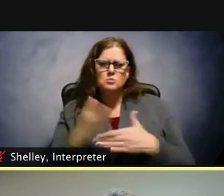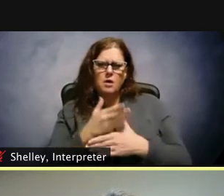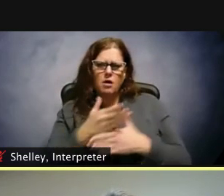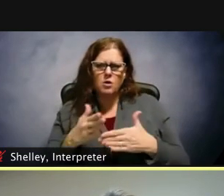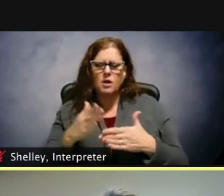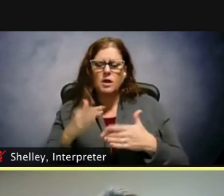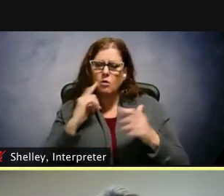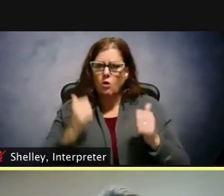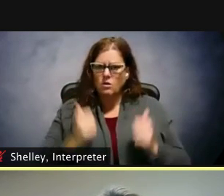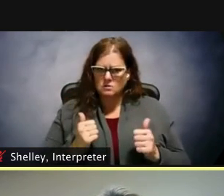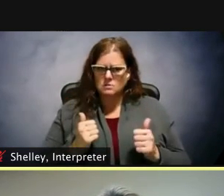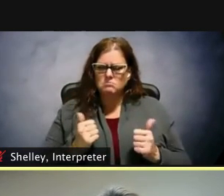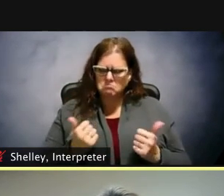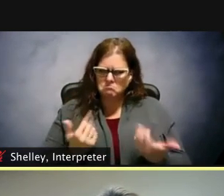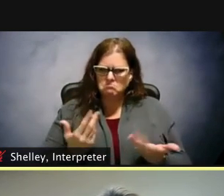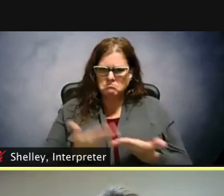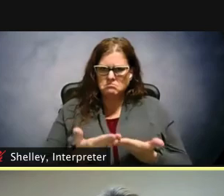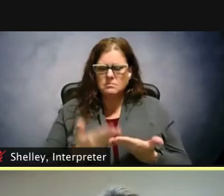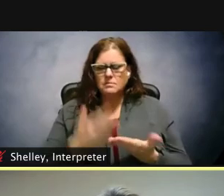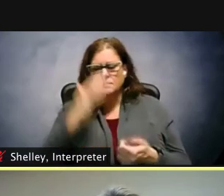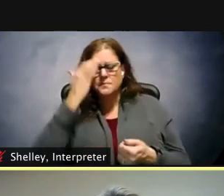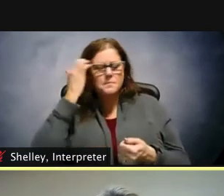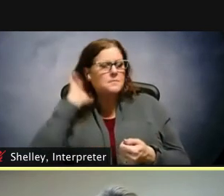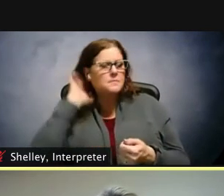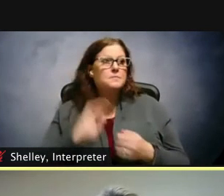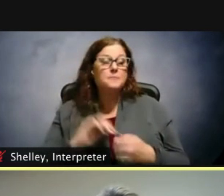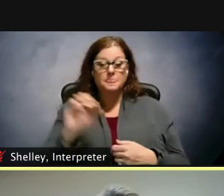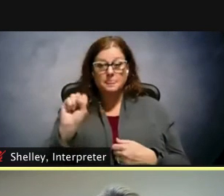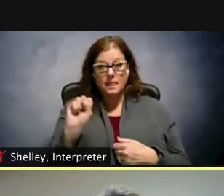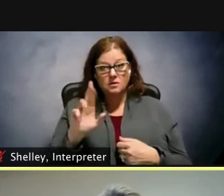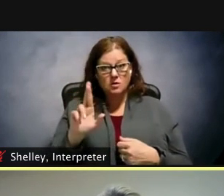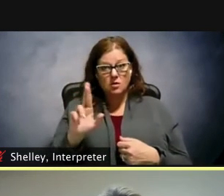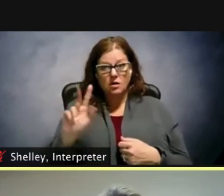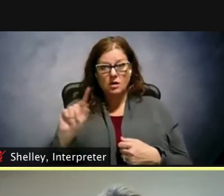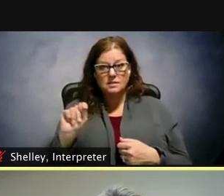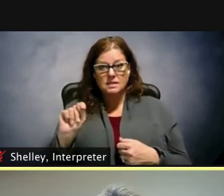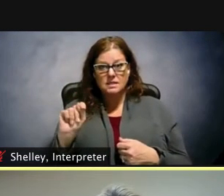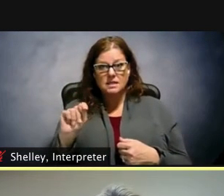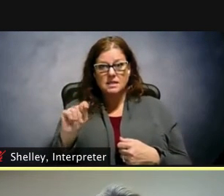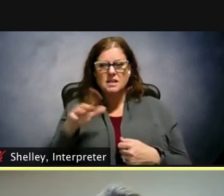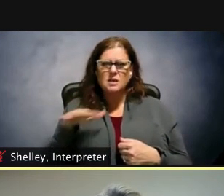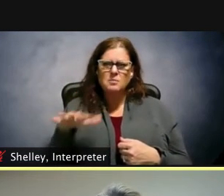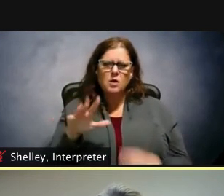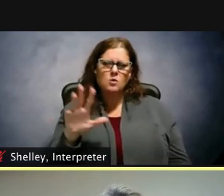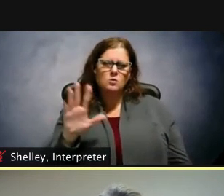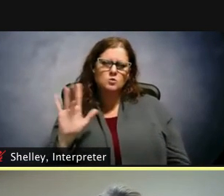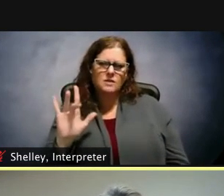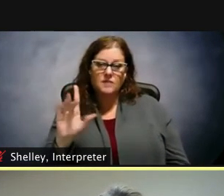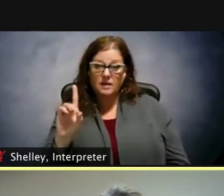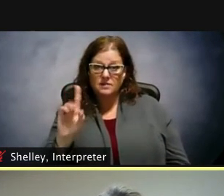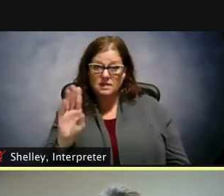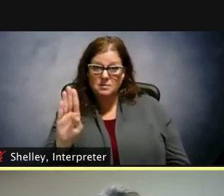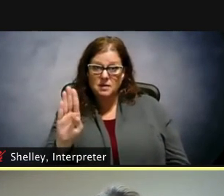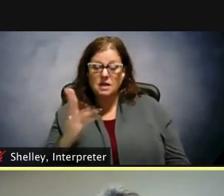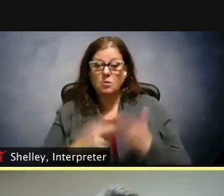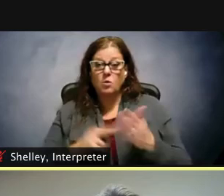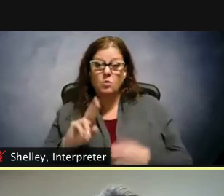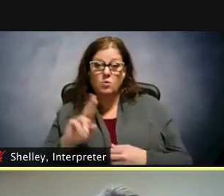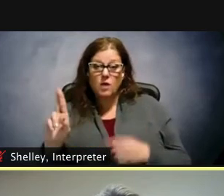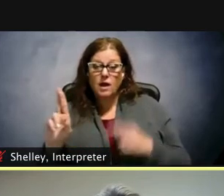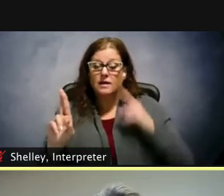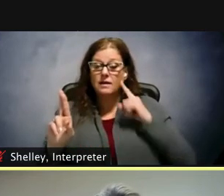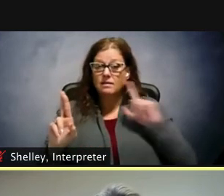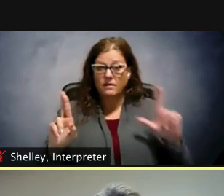And the SRT was about 25 Db in both the right and the left ears.